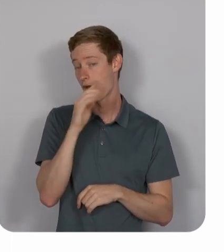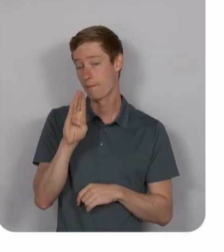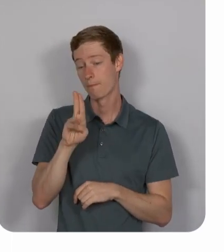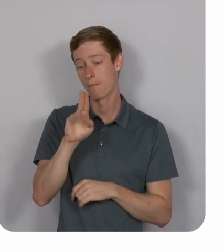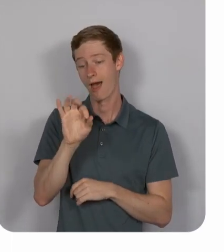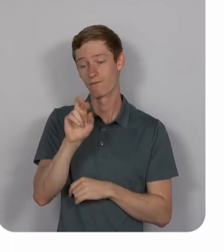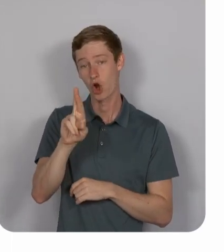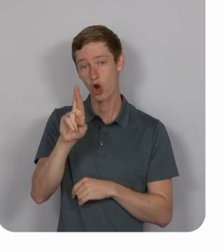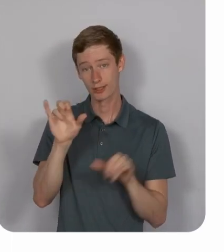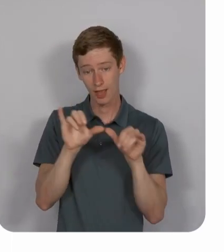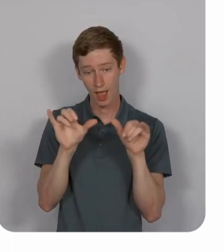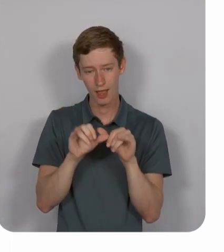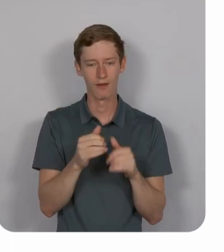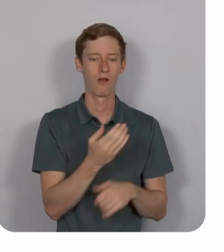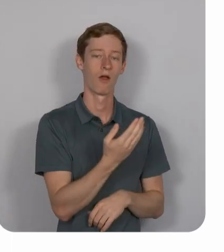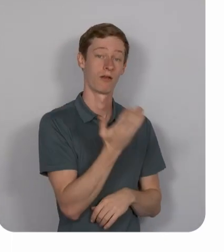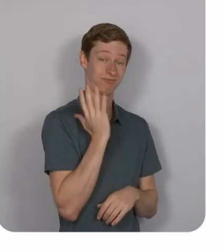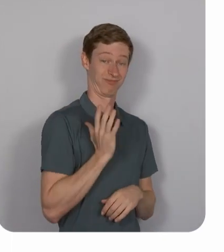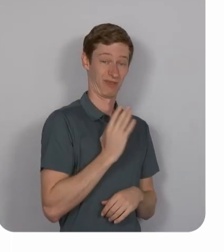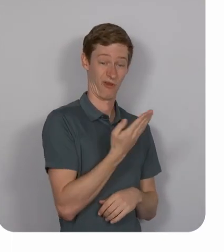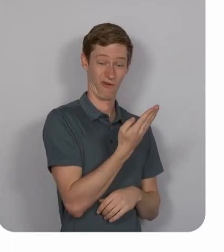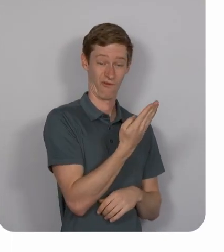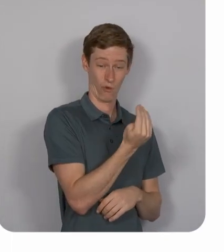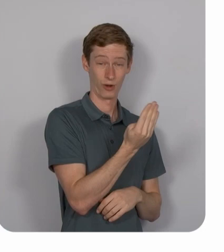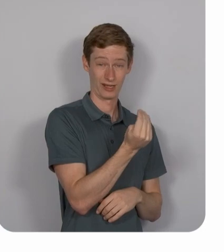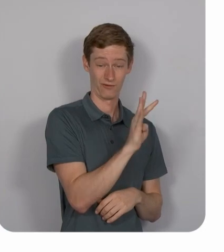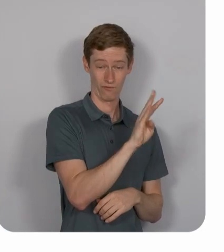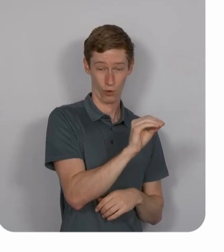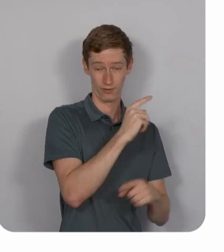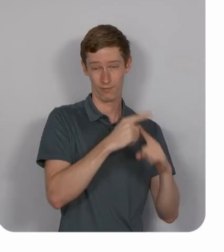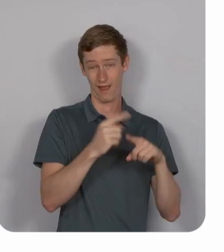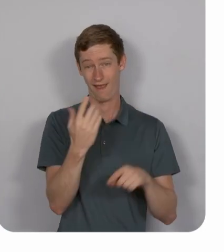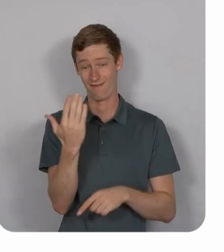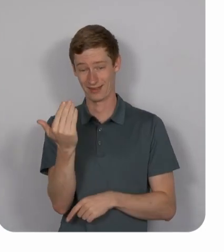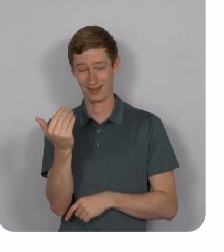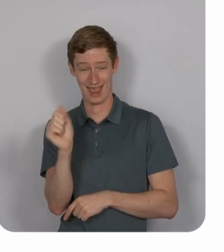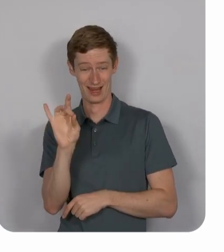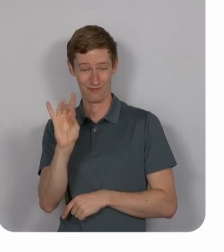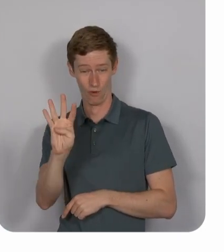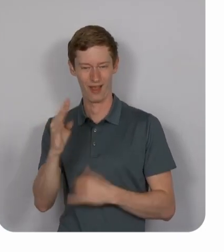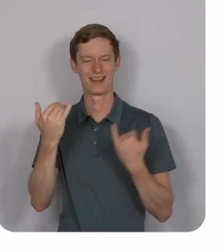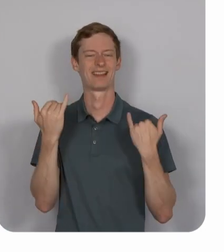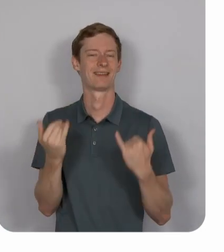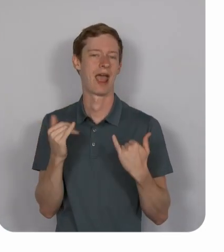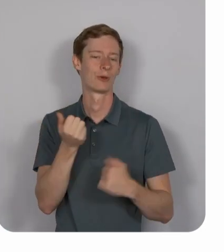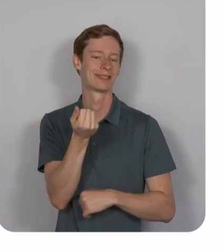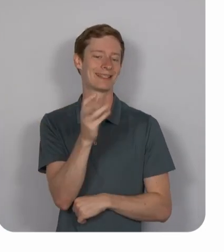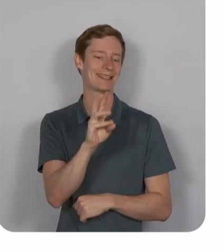going from 1440 x 1584 on Quest 2 to 1680 x 1760 on Quest 3.